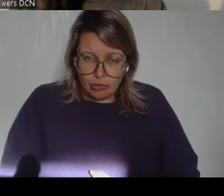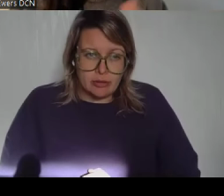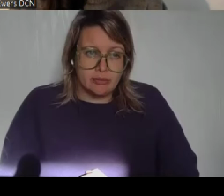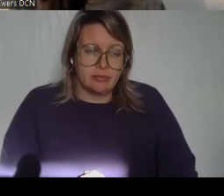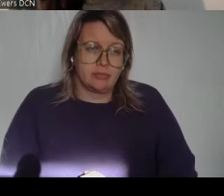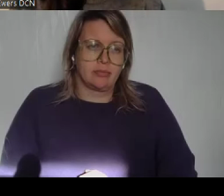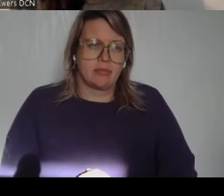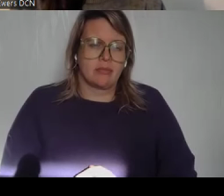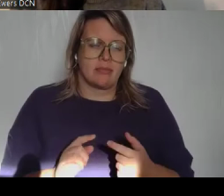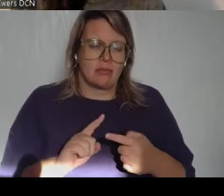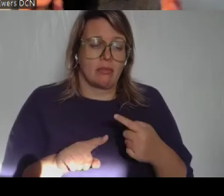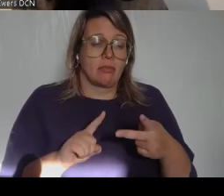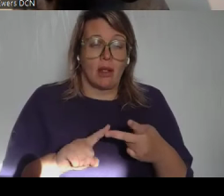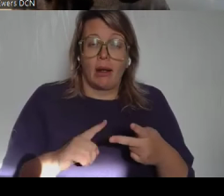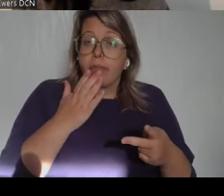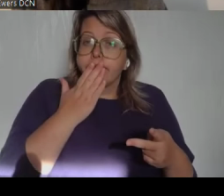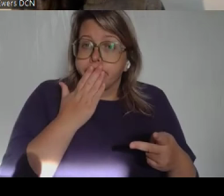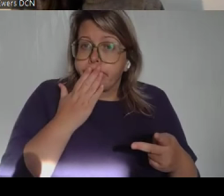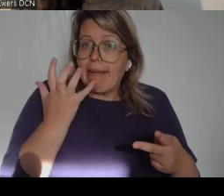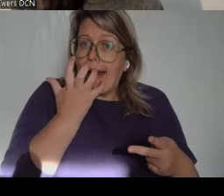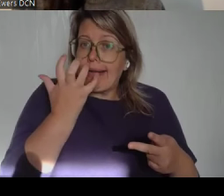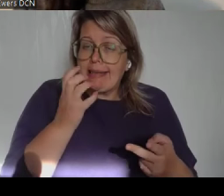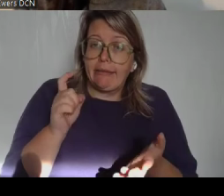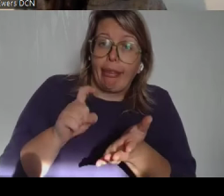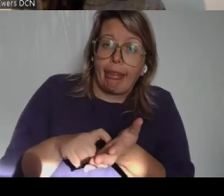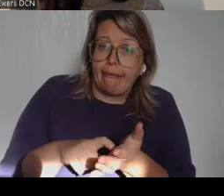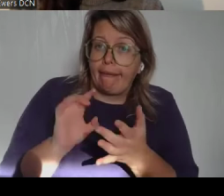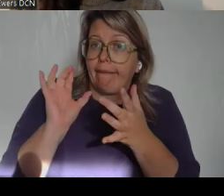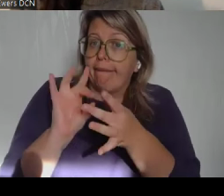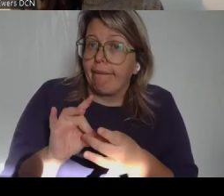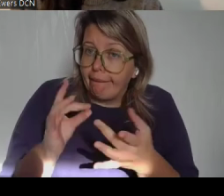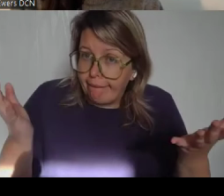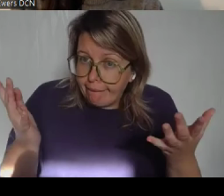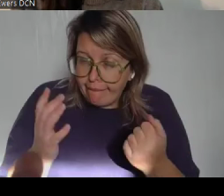Not subscribed deliberately, that raises that question of the use of the soft opt-in.